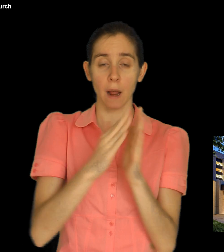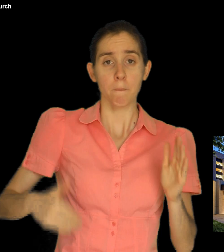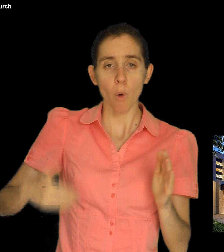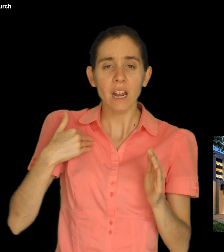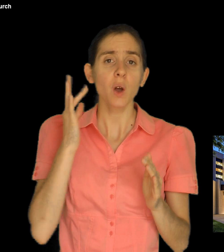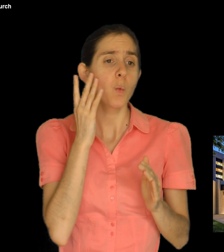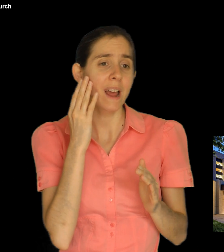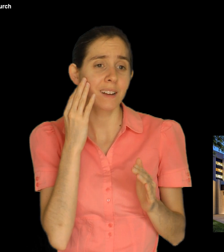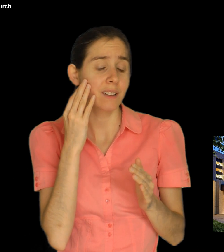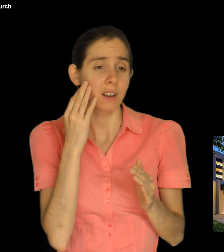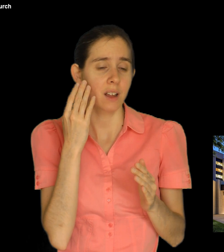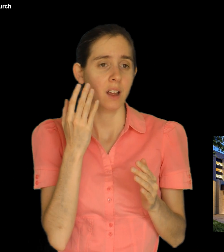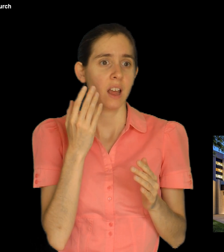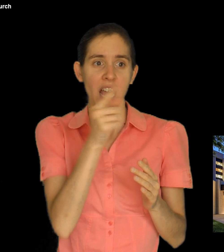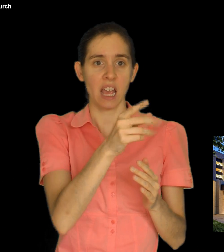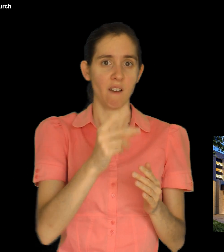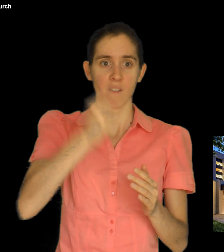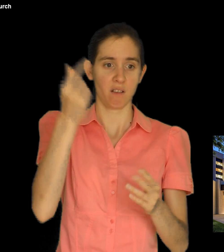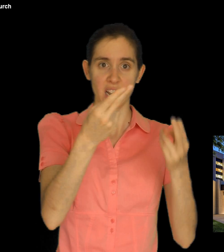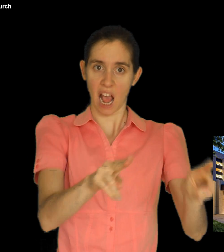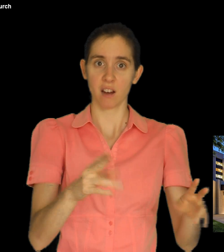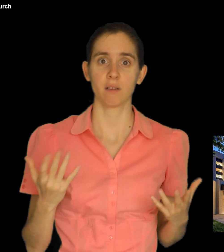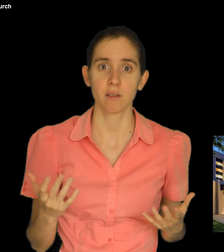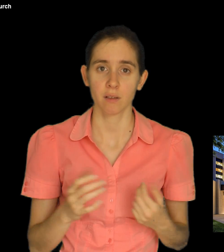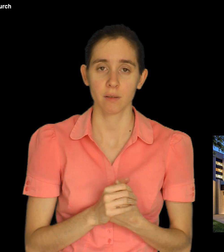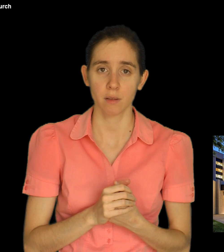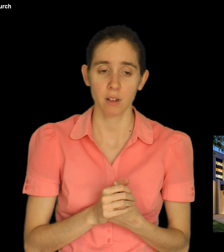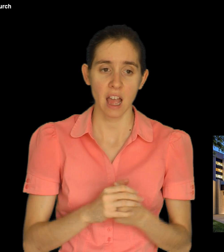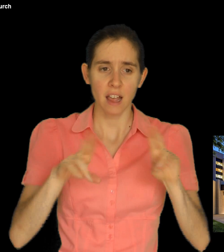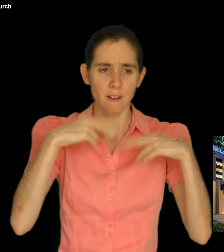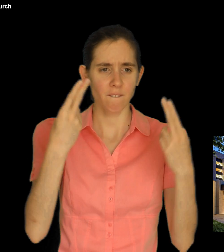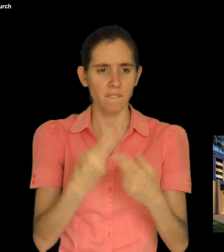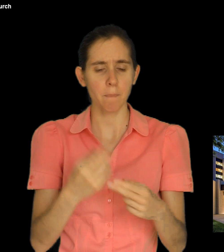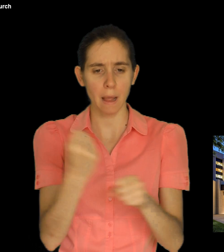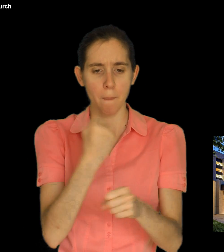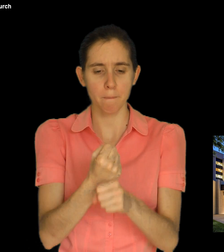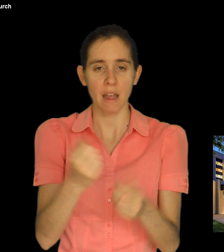without warning, he just dropped dead. As the family made funeral arrangements,